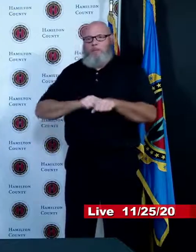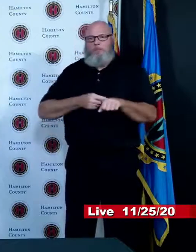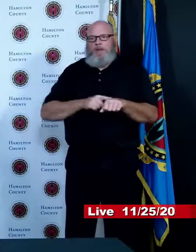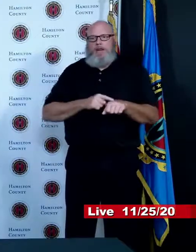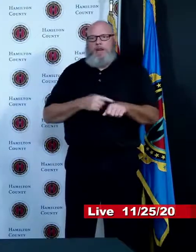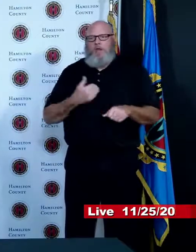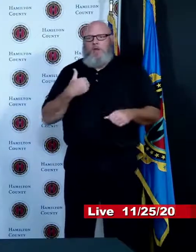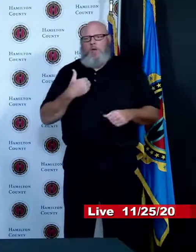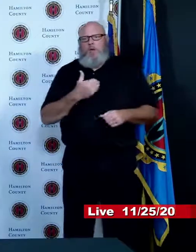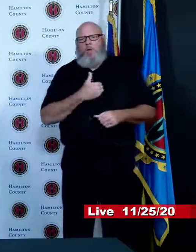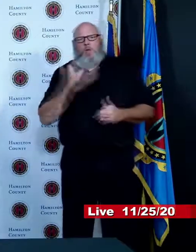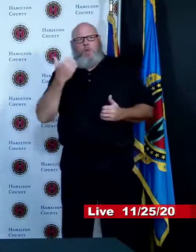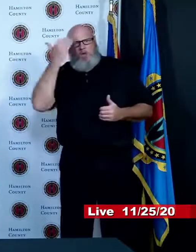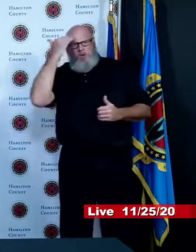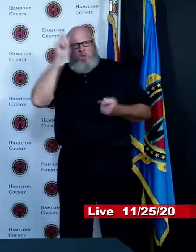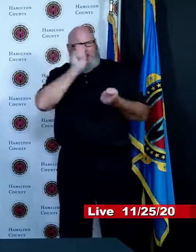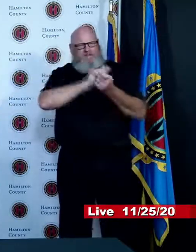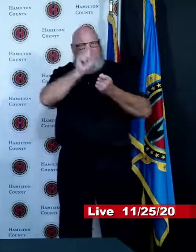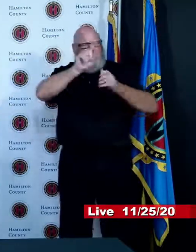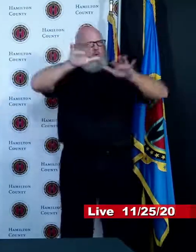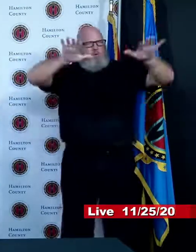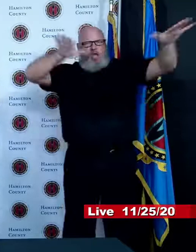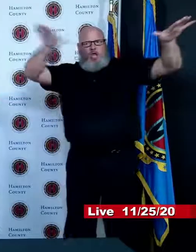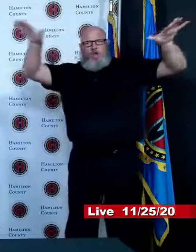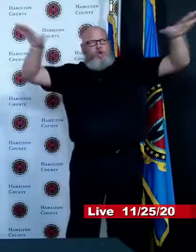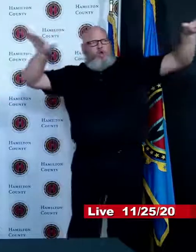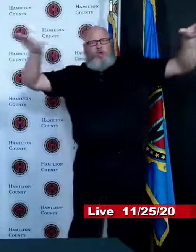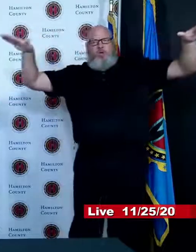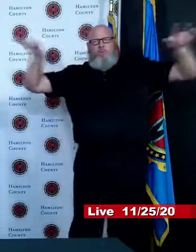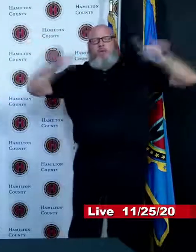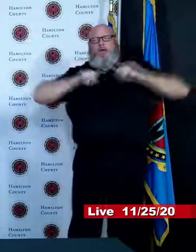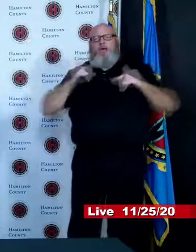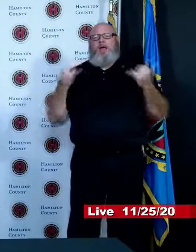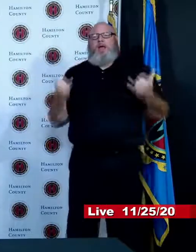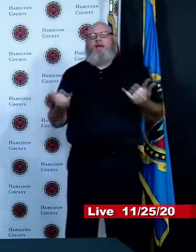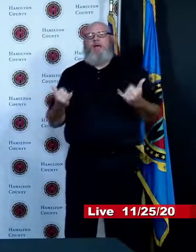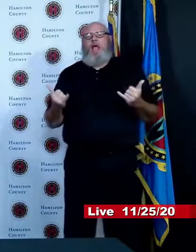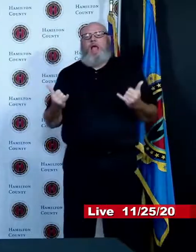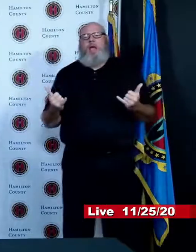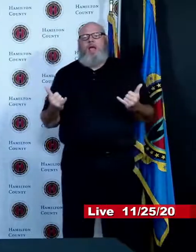that location okay and one more thing I'm sorry one more question there was an axios poll that